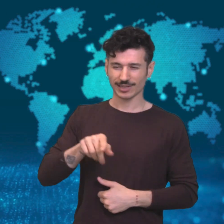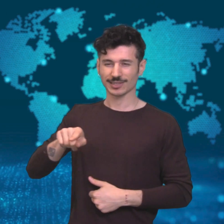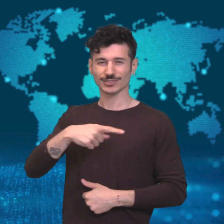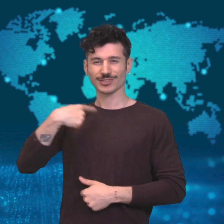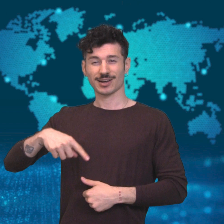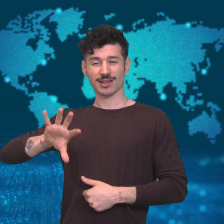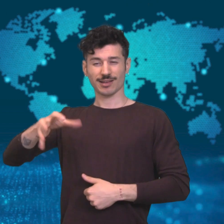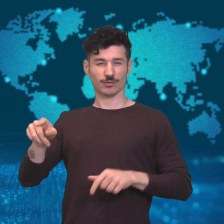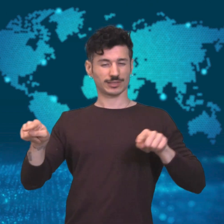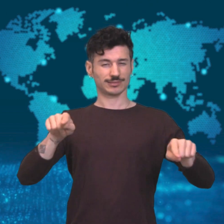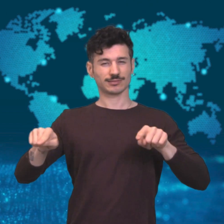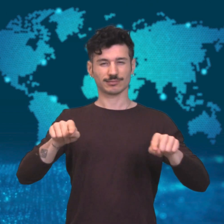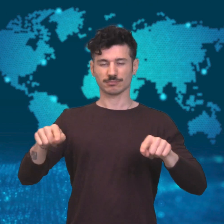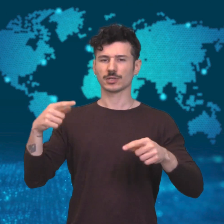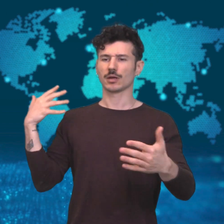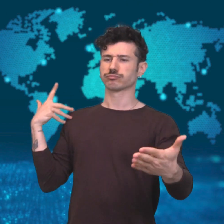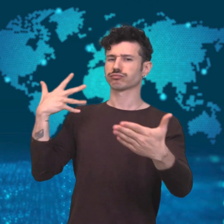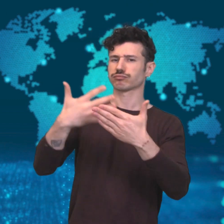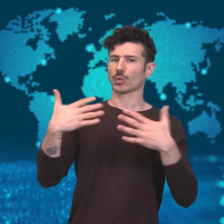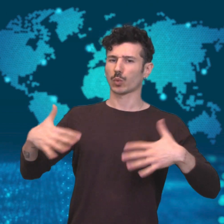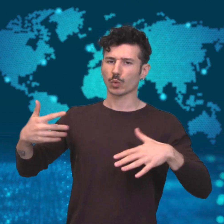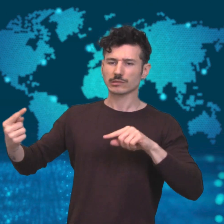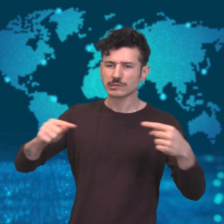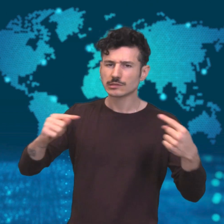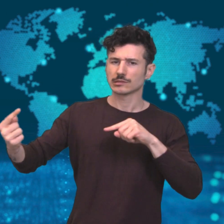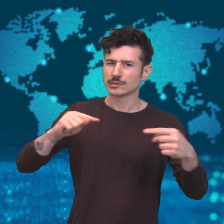and tranquility along the border.